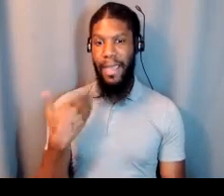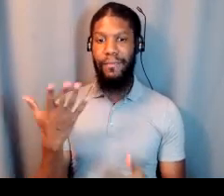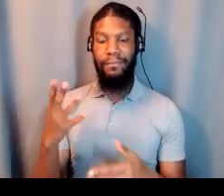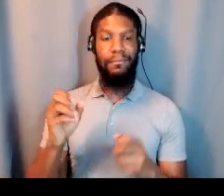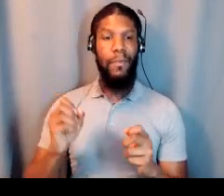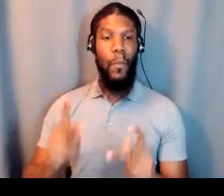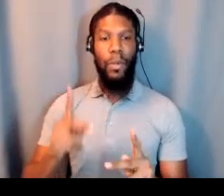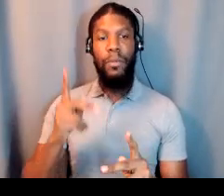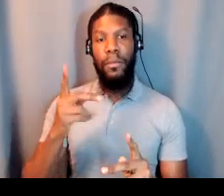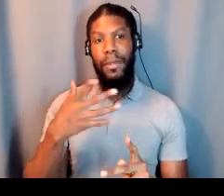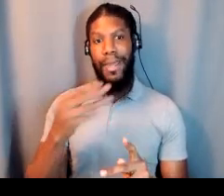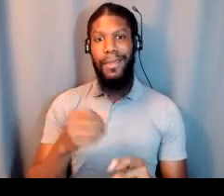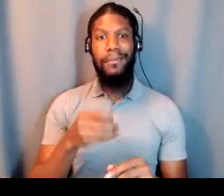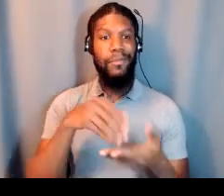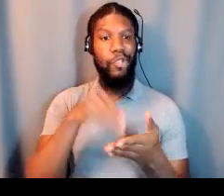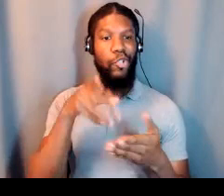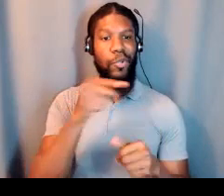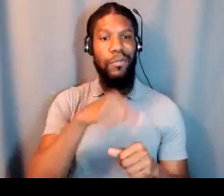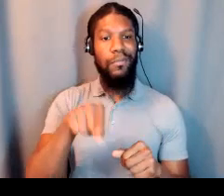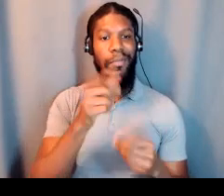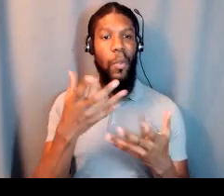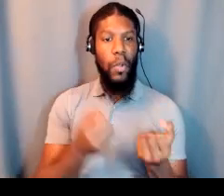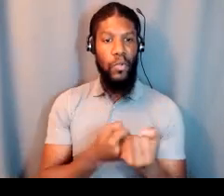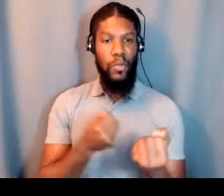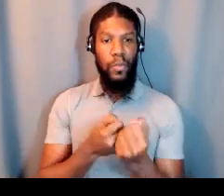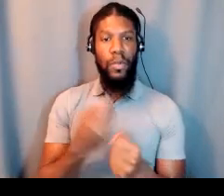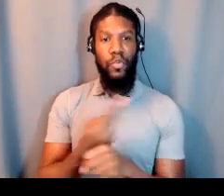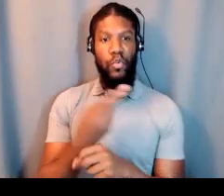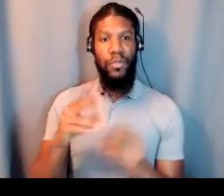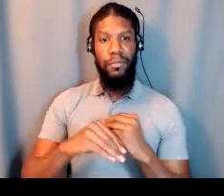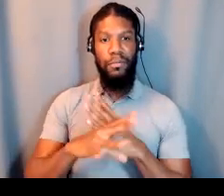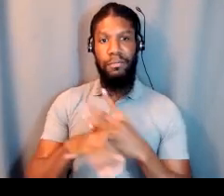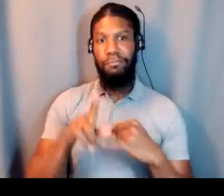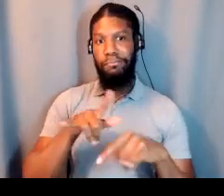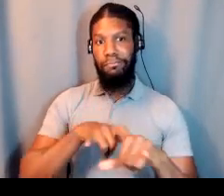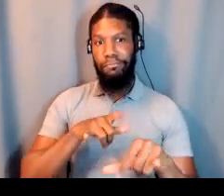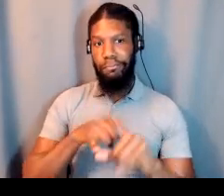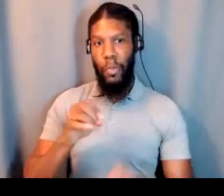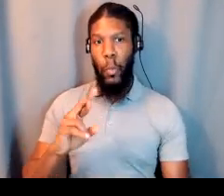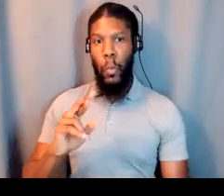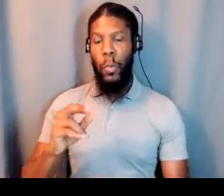who want support in this way. [Elle, facilitator]: